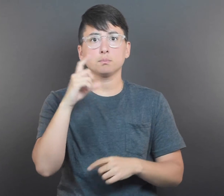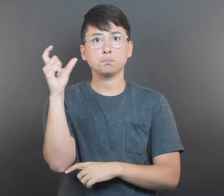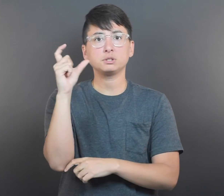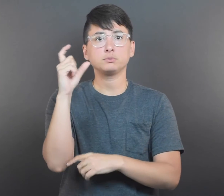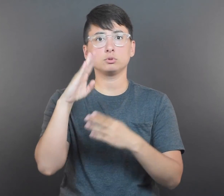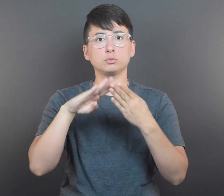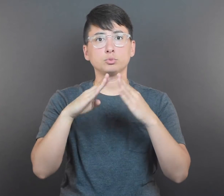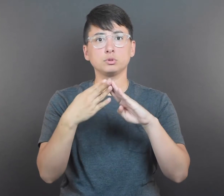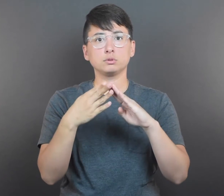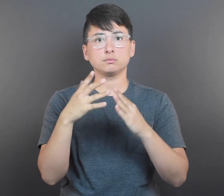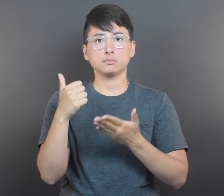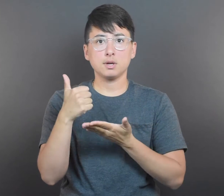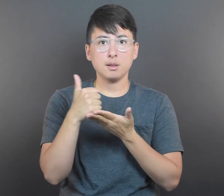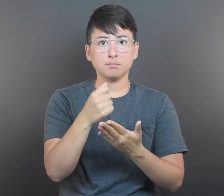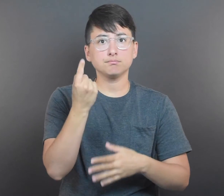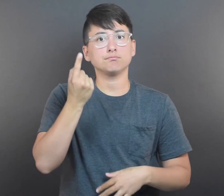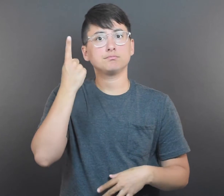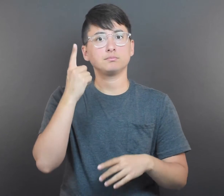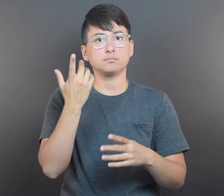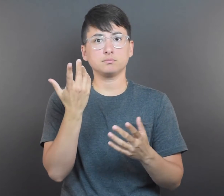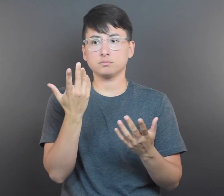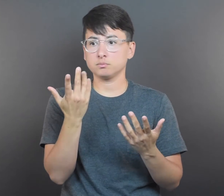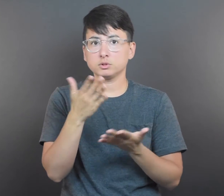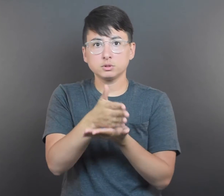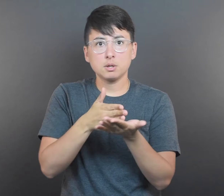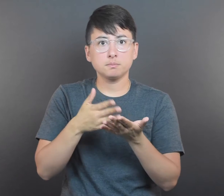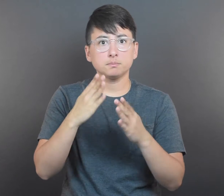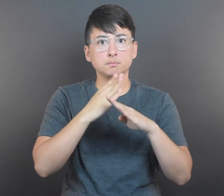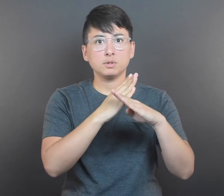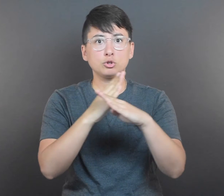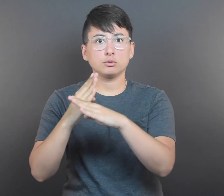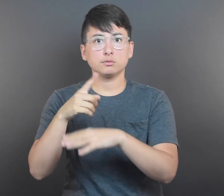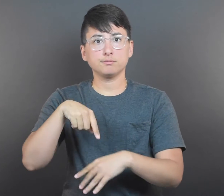work involved in the meetings," said Galaydh. Hani Jacobson,